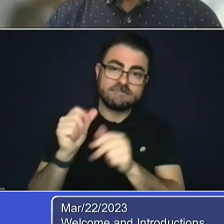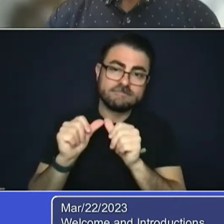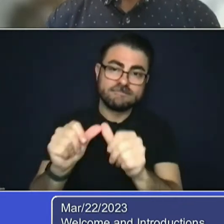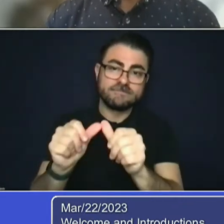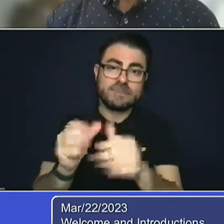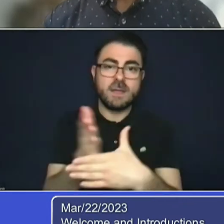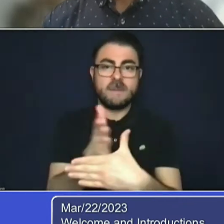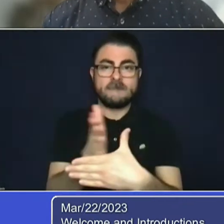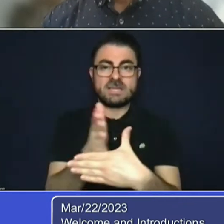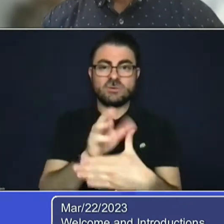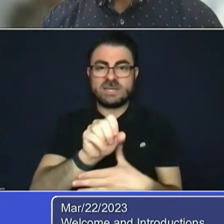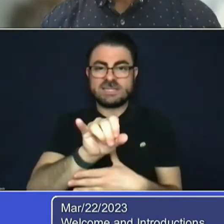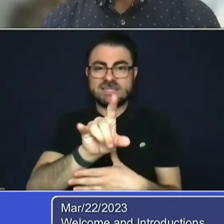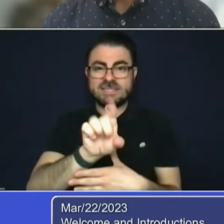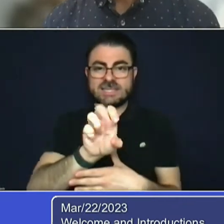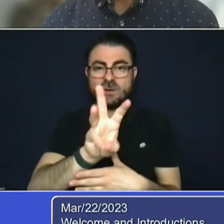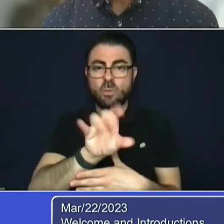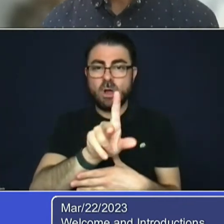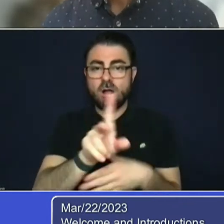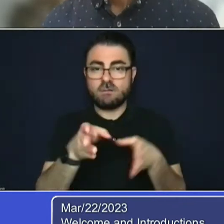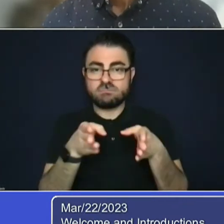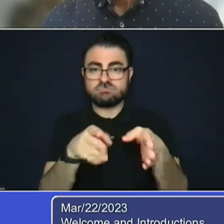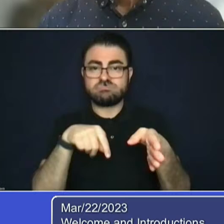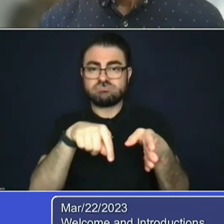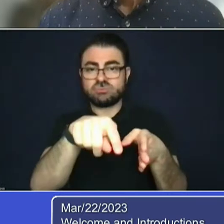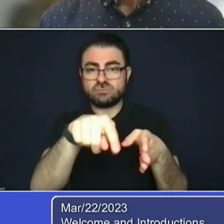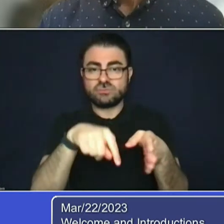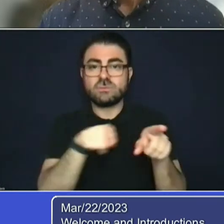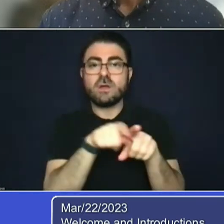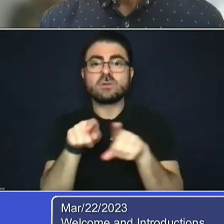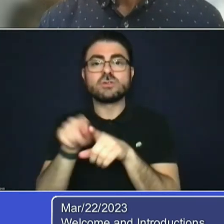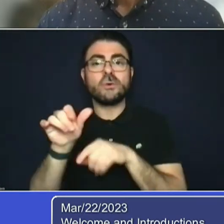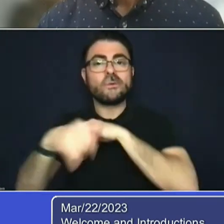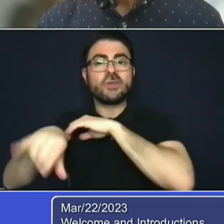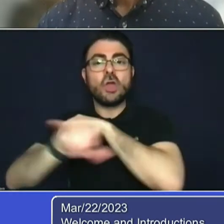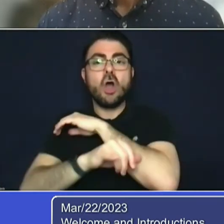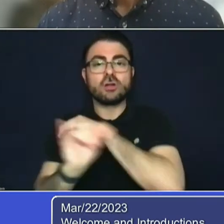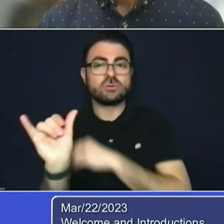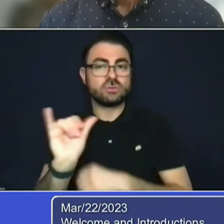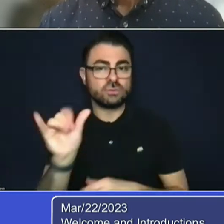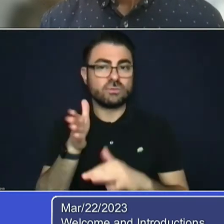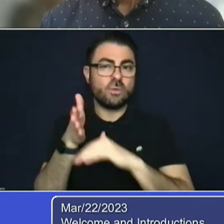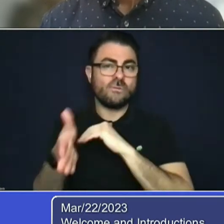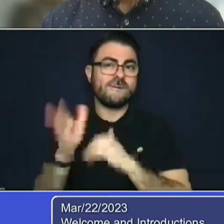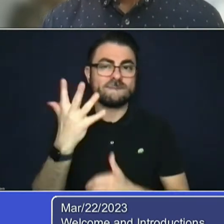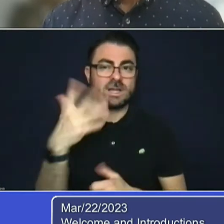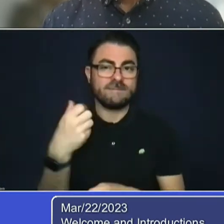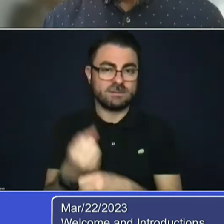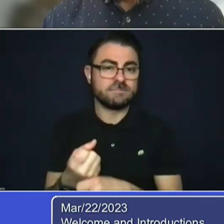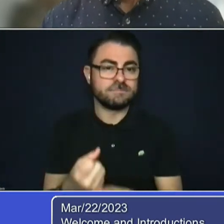THOSE TREES AND ESTABLISHING THOSE TREES. BOTH IN THE SIDEWALK AREA, THE